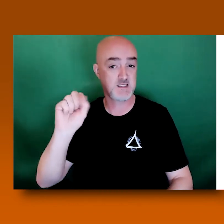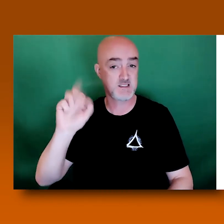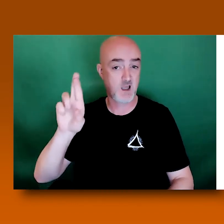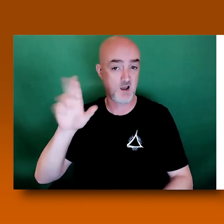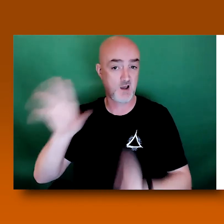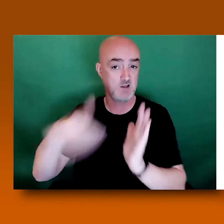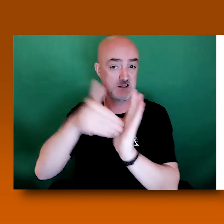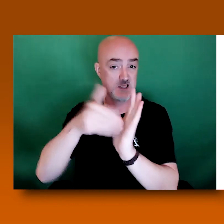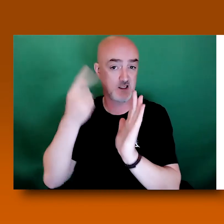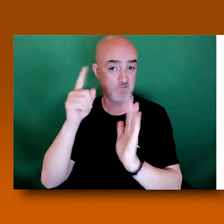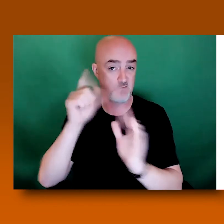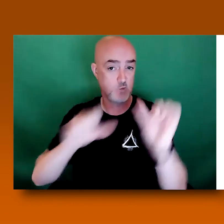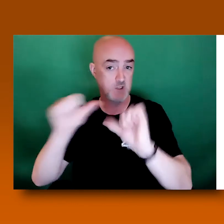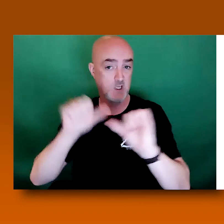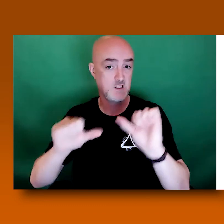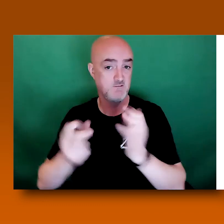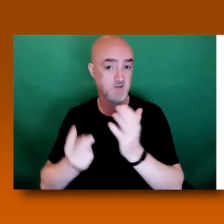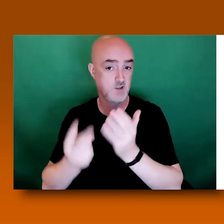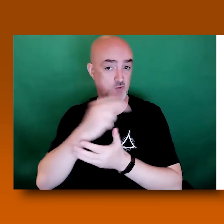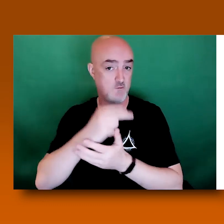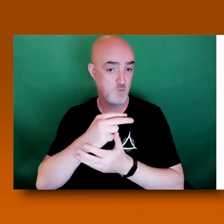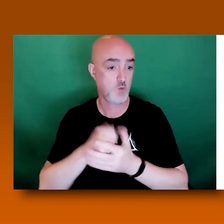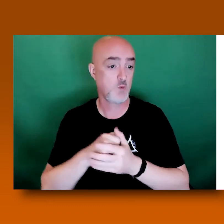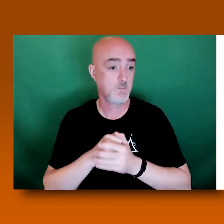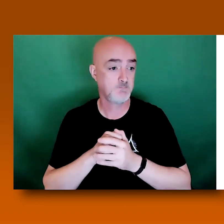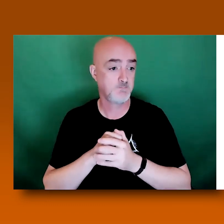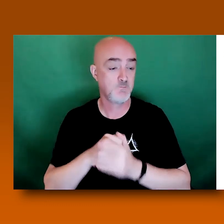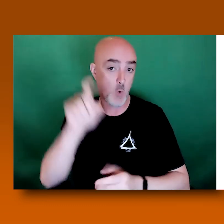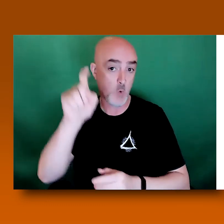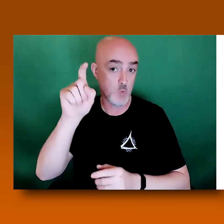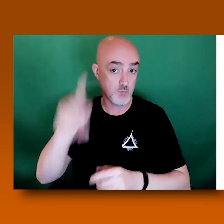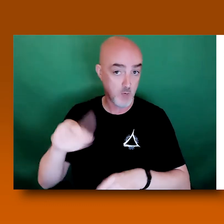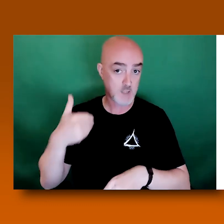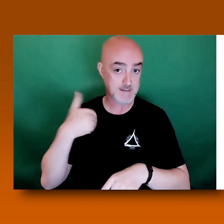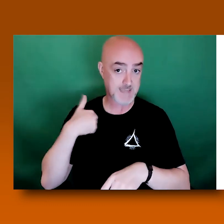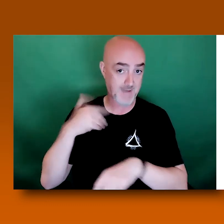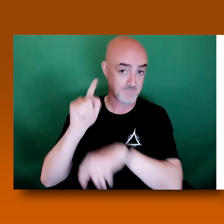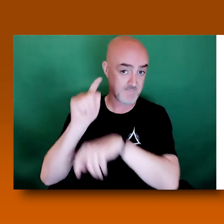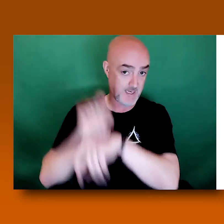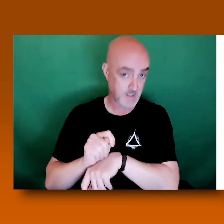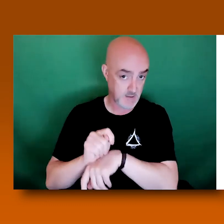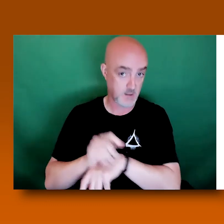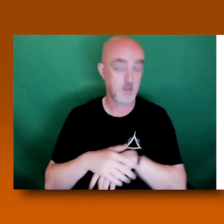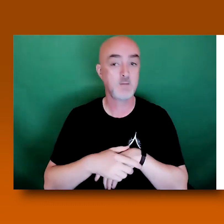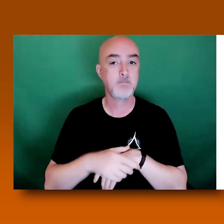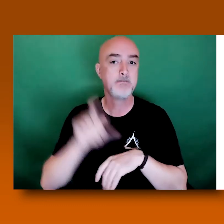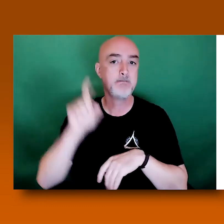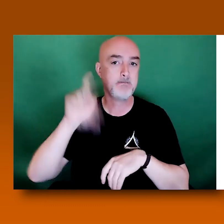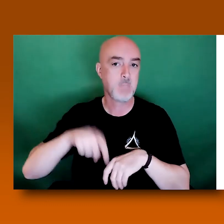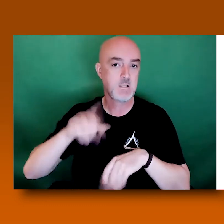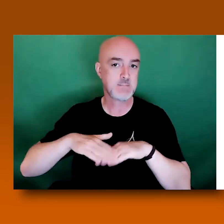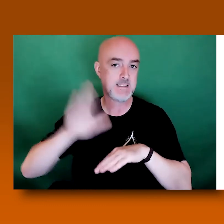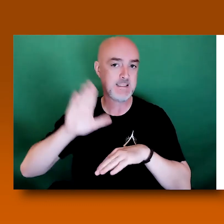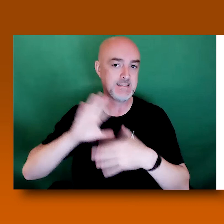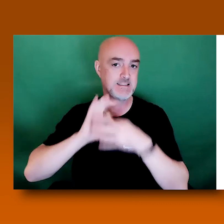from the CSR, the Center of Scientific Review. You must be a tenured faculty